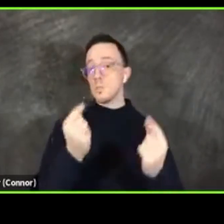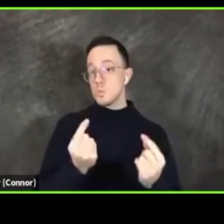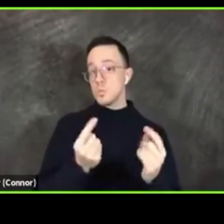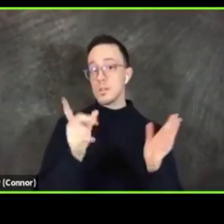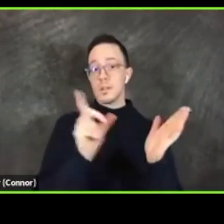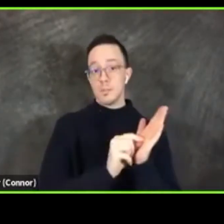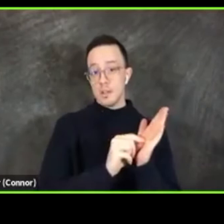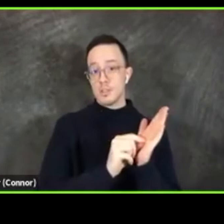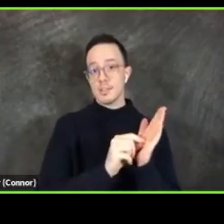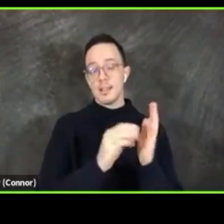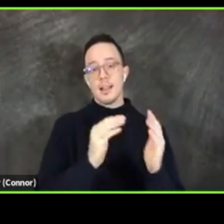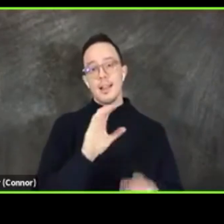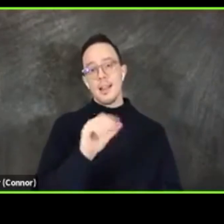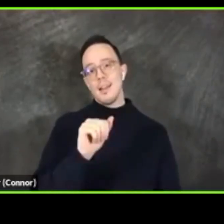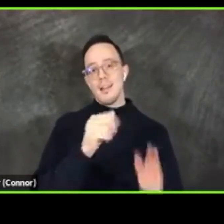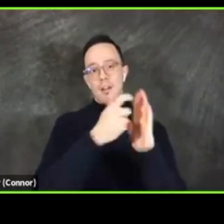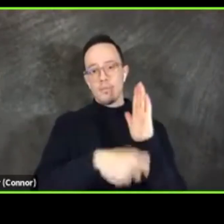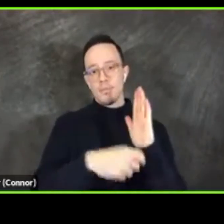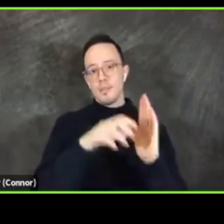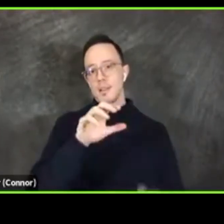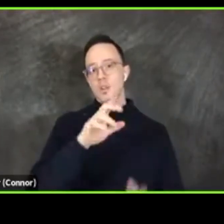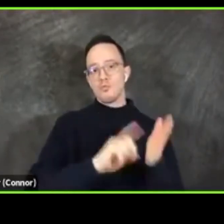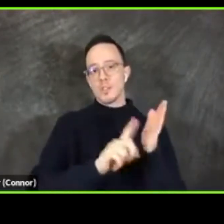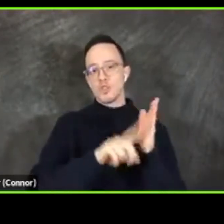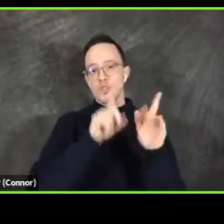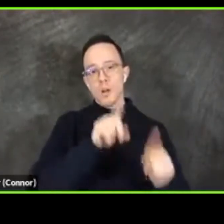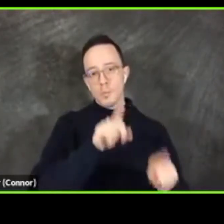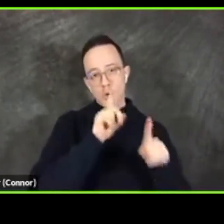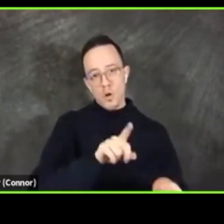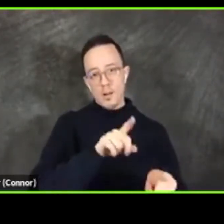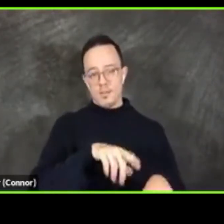A RESEARCH REPORT AND THE THIRD RESEARCH DELIVERY OF OUR INITIATIVE BY THE SAME NAME